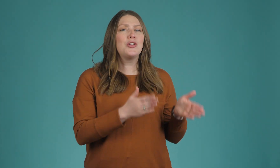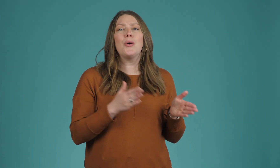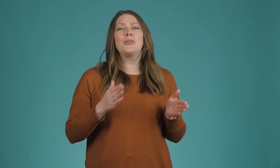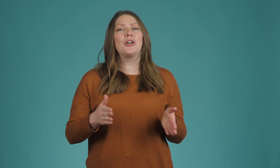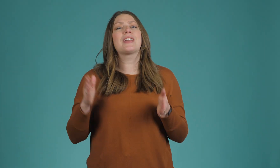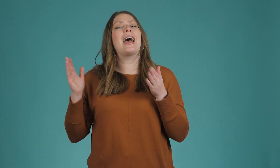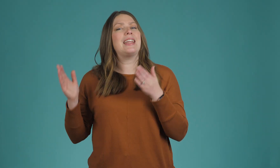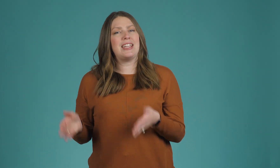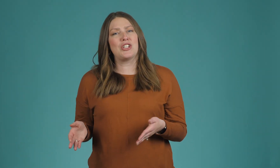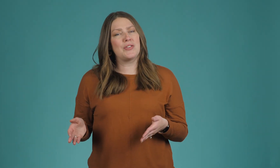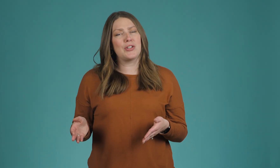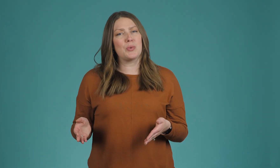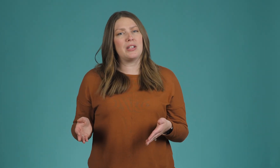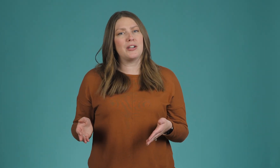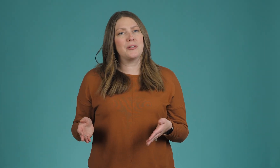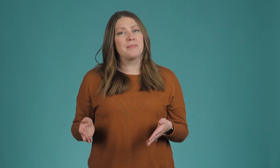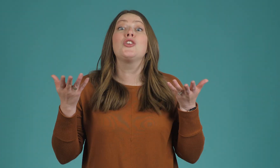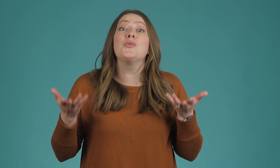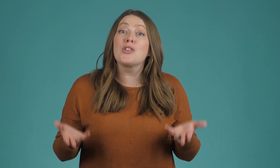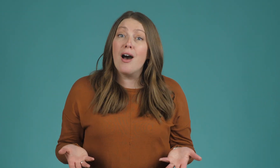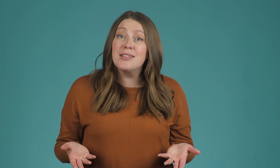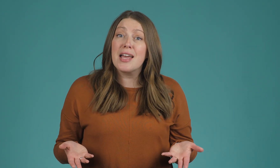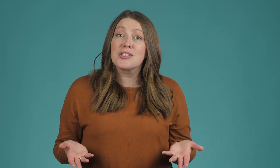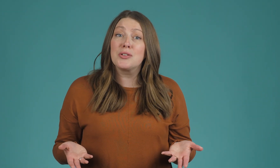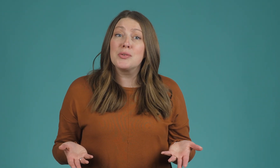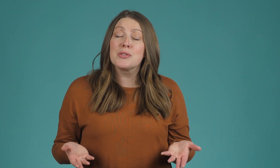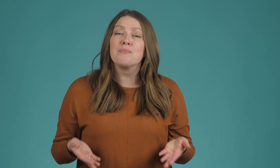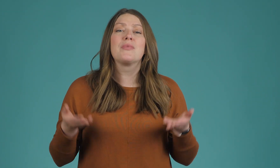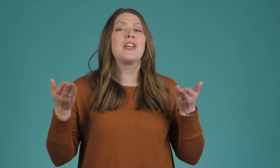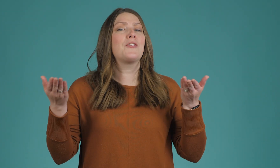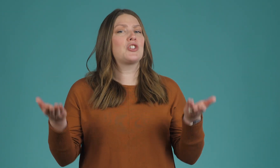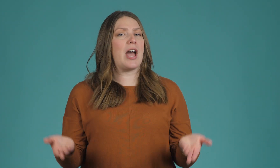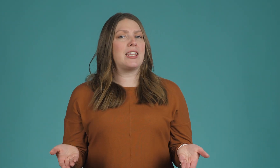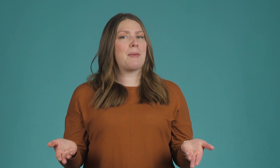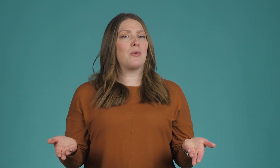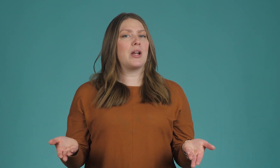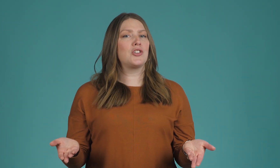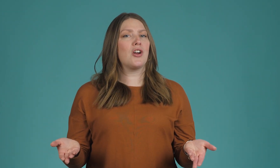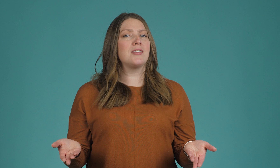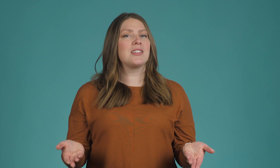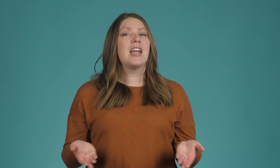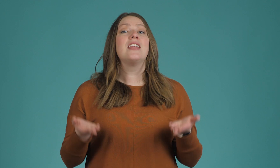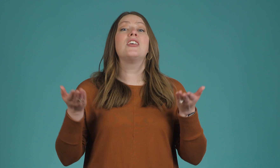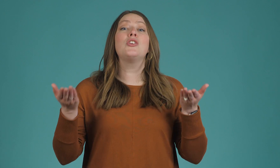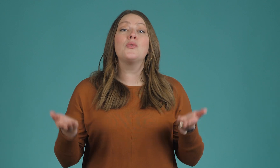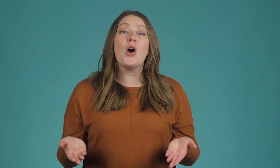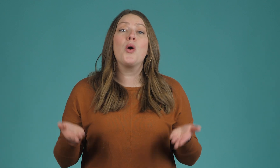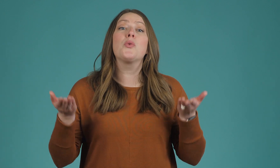Don't look at each individual letter. Use context clues. If you're chatting about restaurants then you know